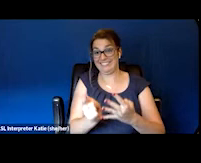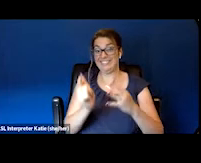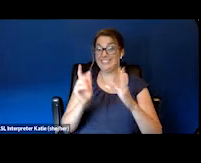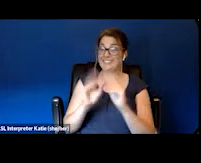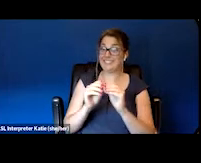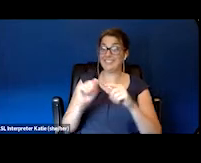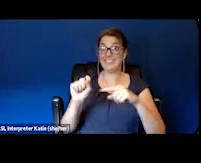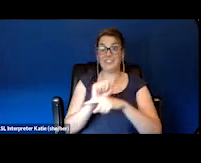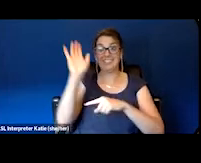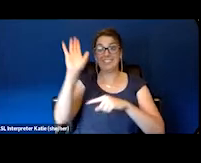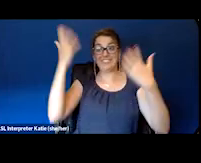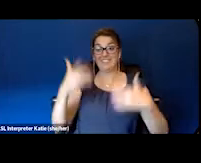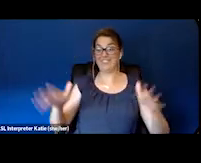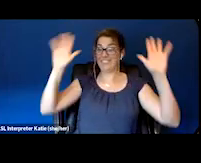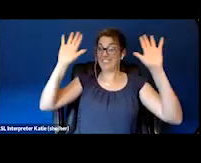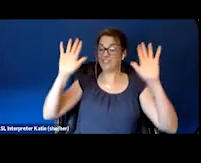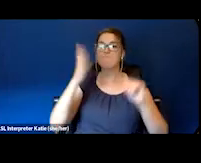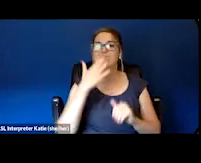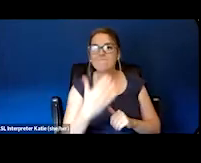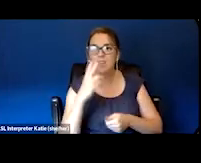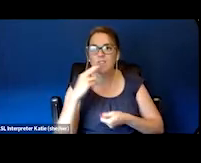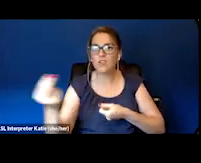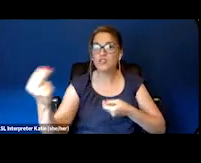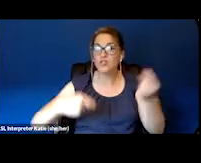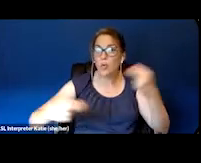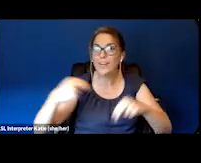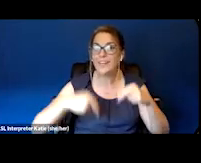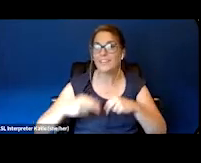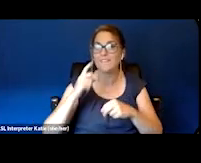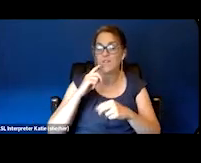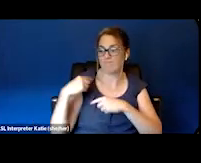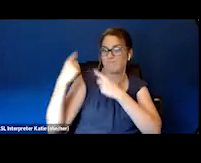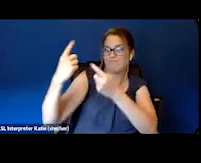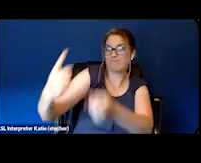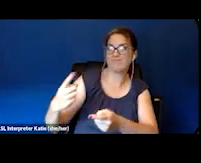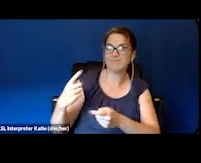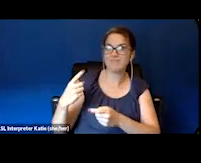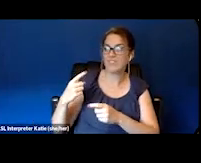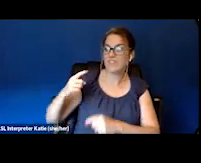as well as those joining us for this first one today. We're really excited to delve into this with you.